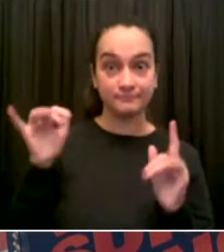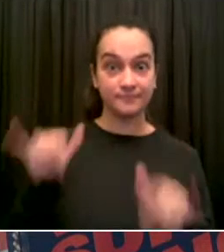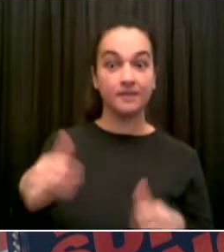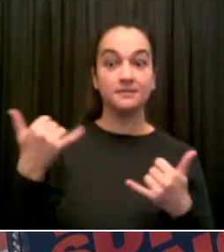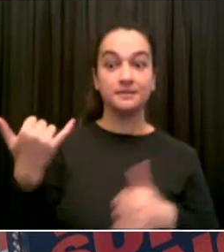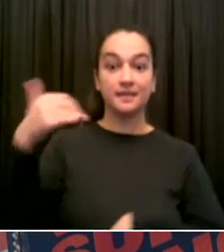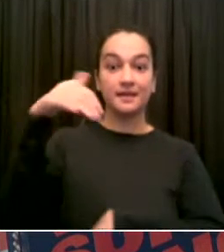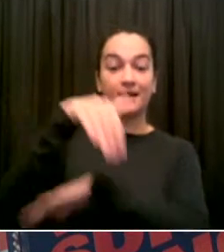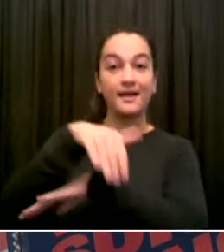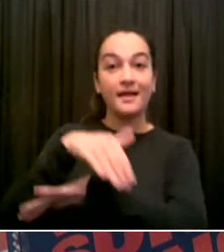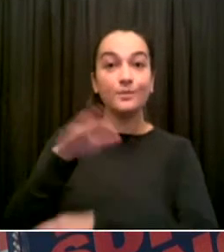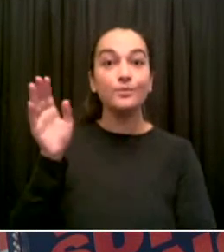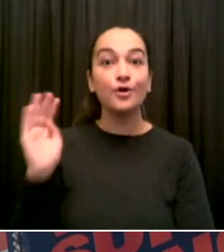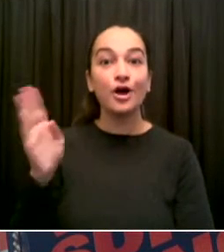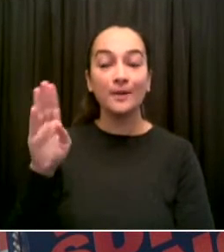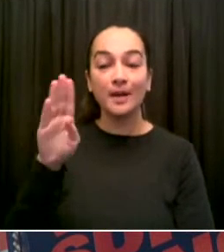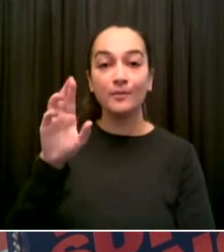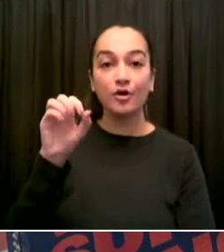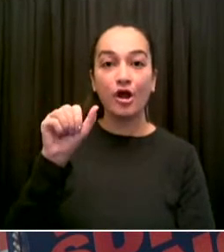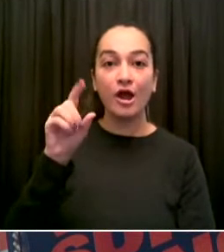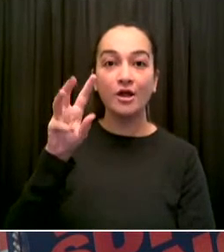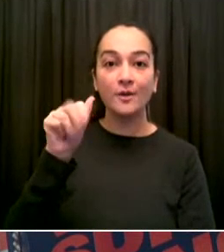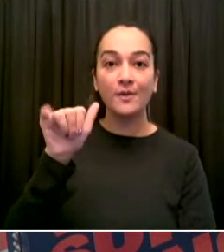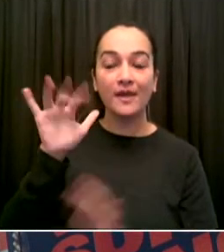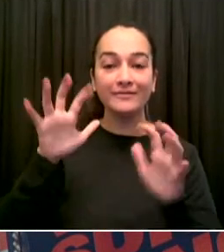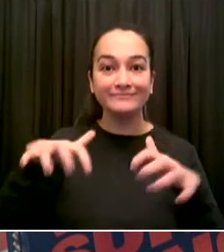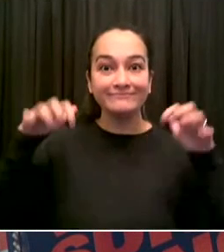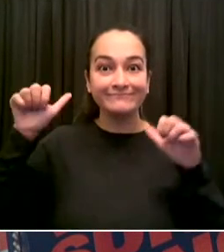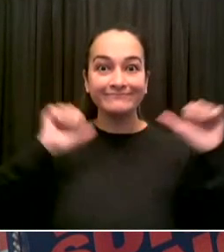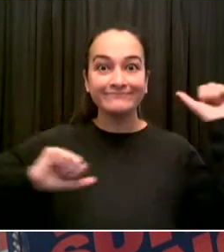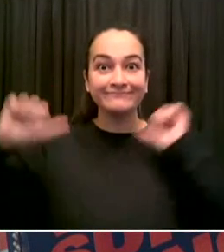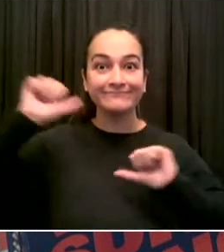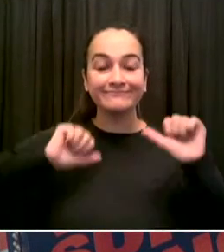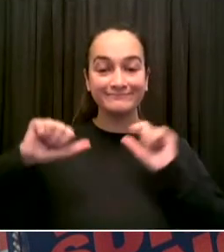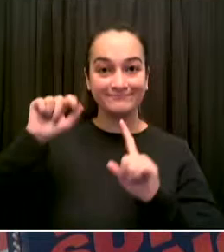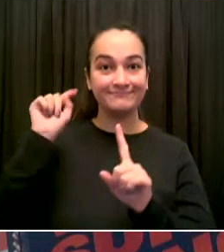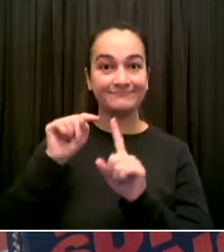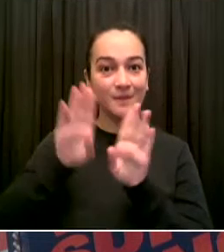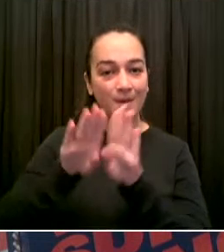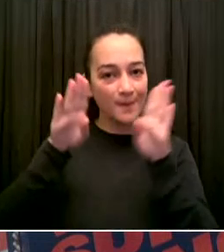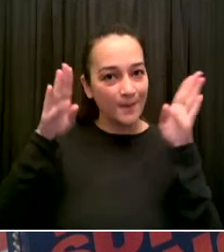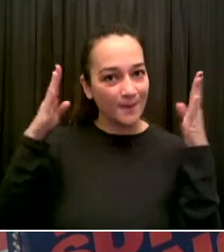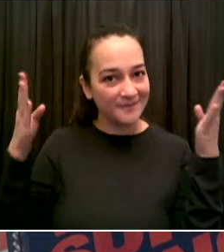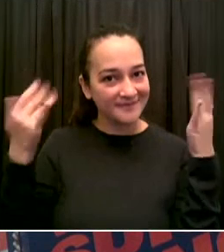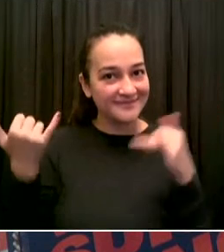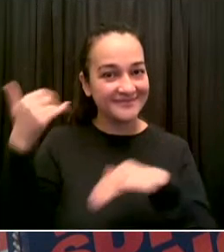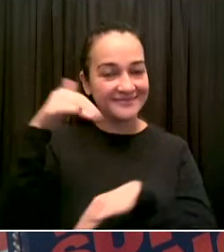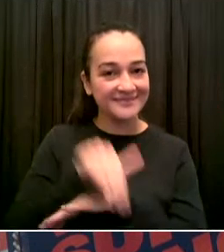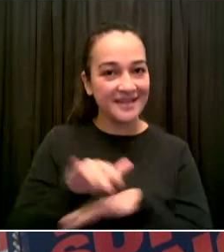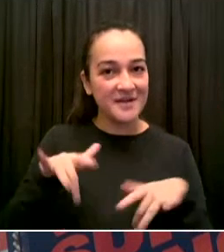BROADWAY. WHEN IT'S UP AND RUNNING, IT SAYS SO MUCH ABOUT NEW YORK CITY.